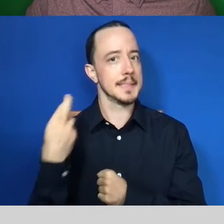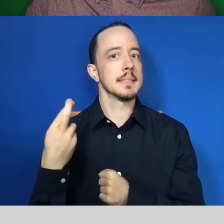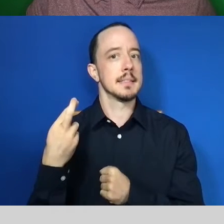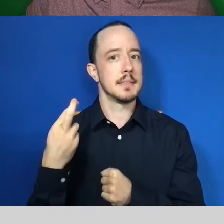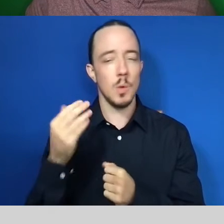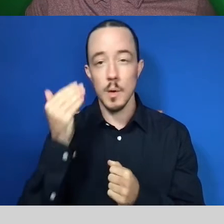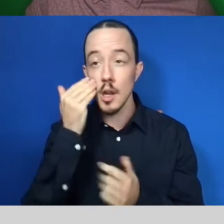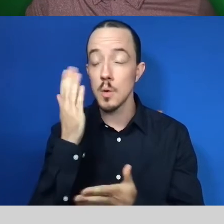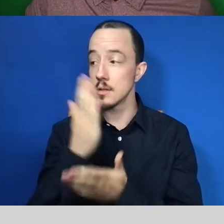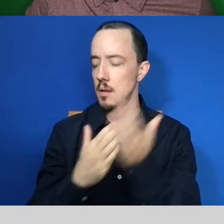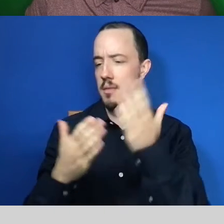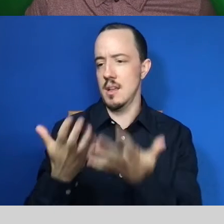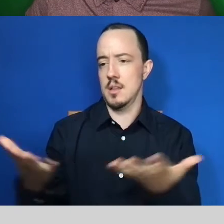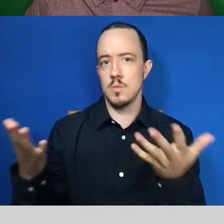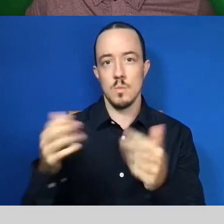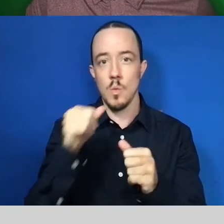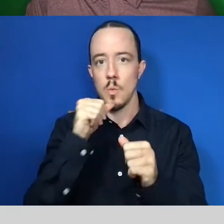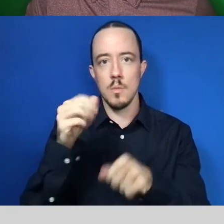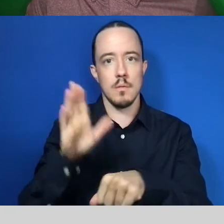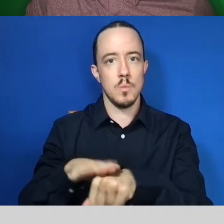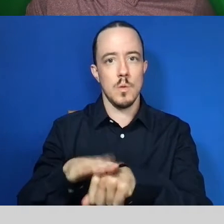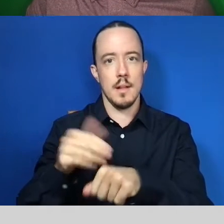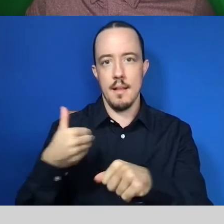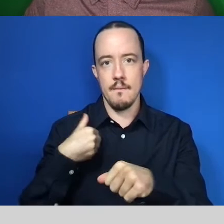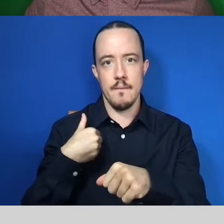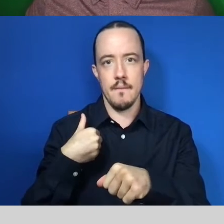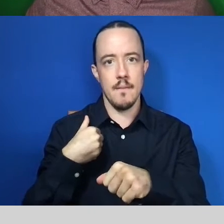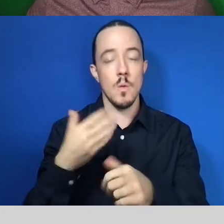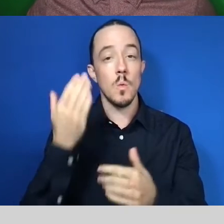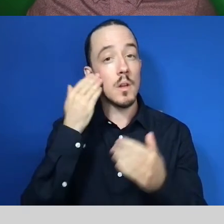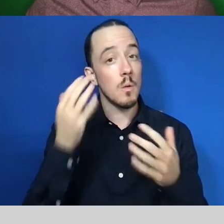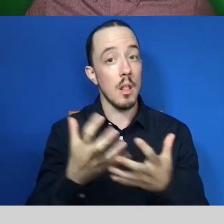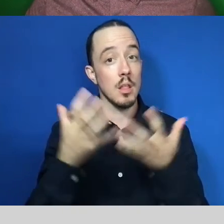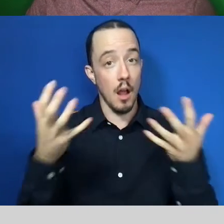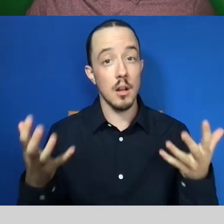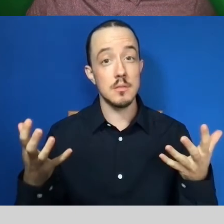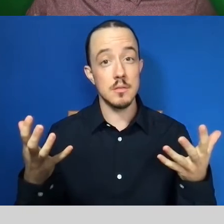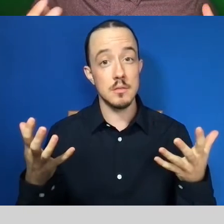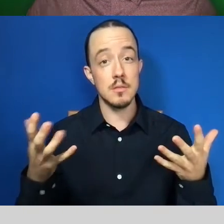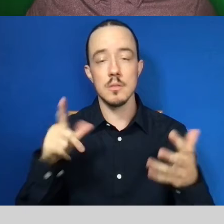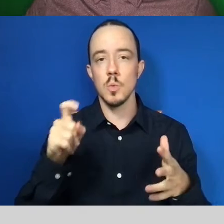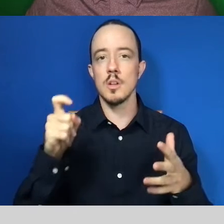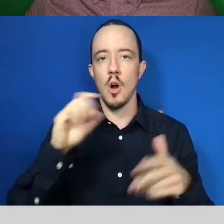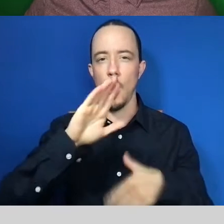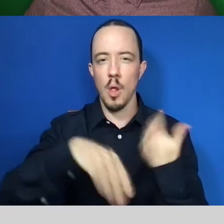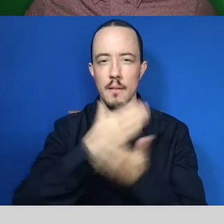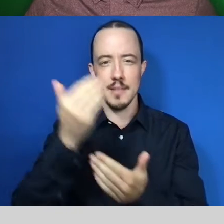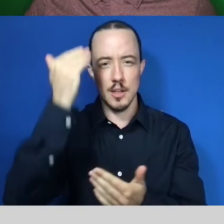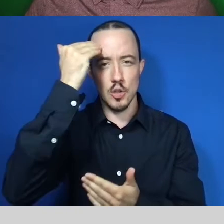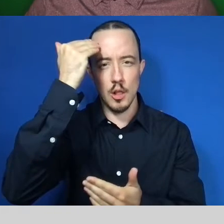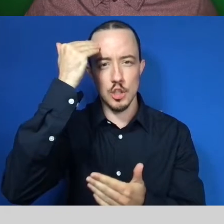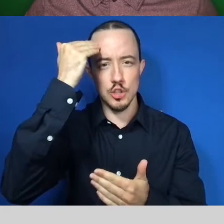We know that some constructs will be deprecated in ways that aren't called out with deprecation warnings. We actually know a lot,